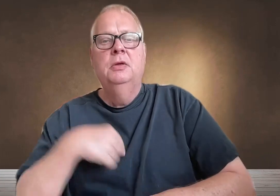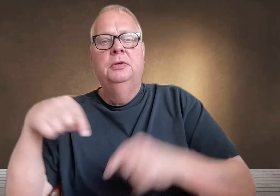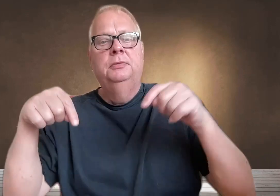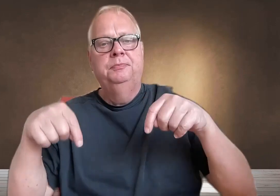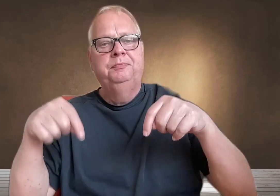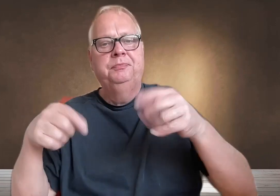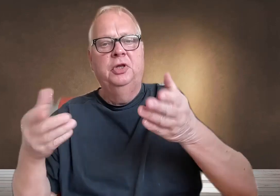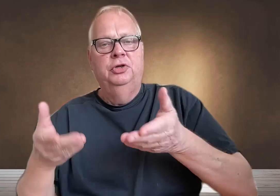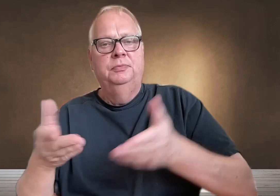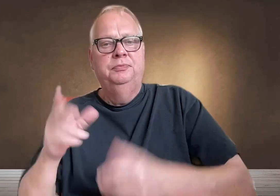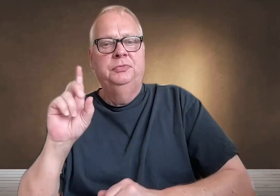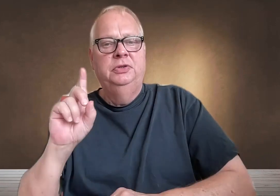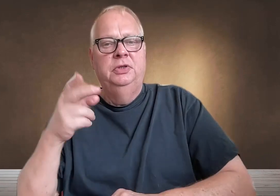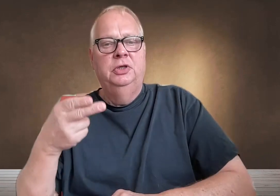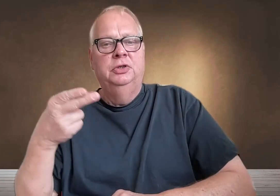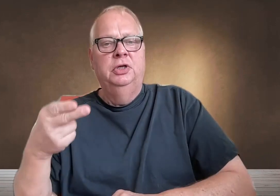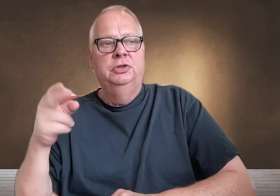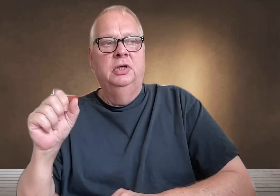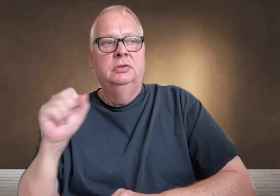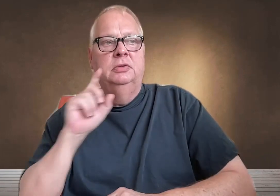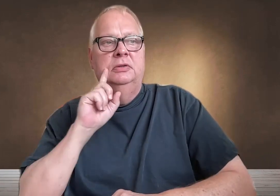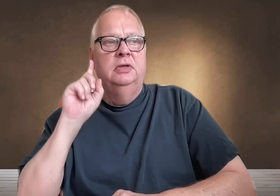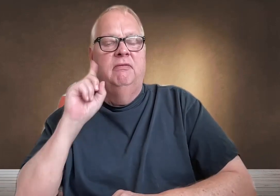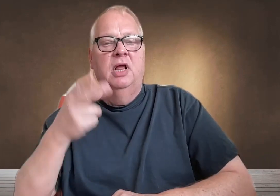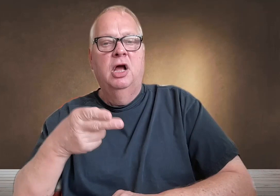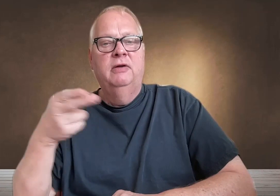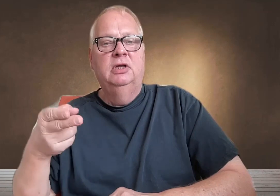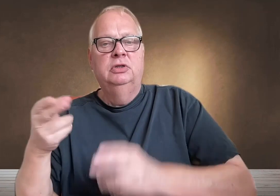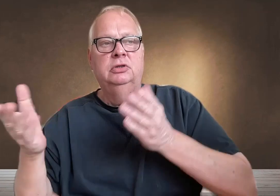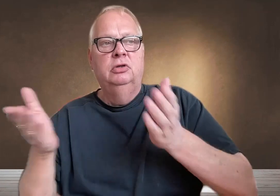I'm here with Deaf and Hard of Hearing Services (D&HHS)